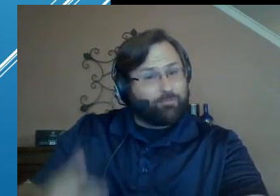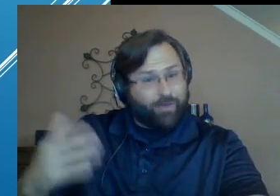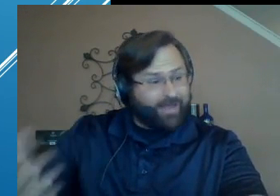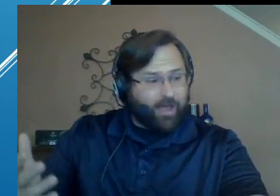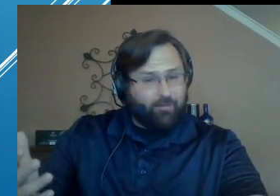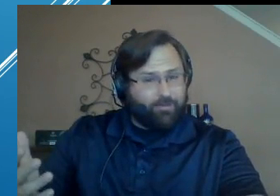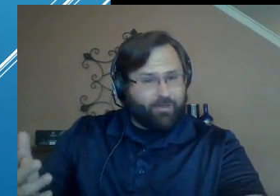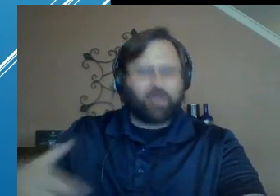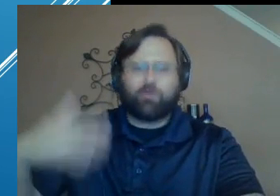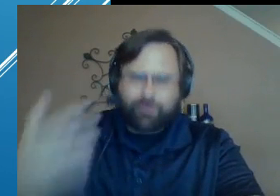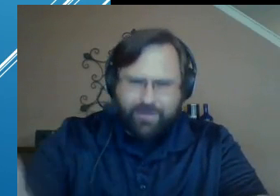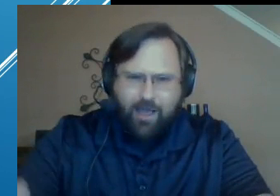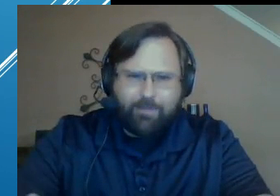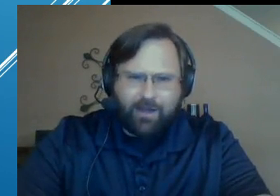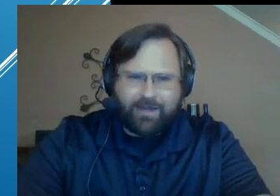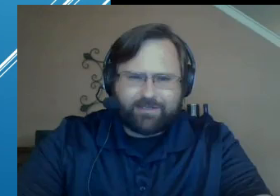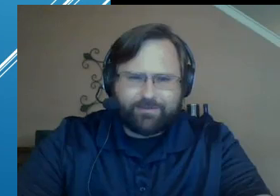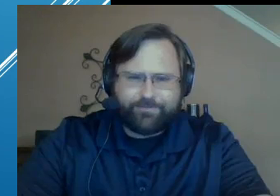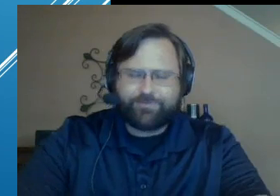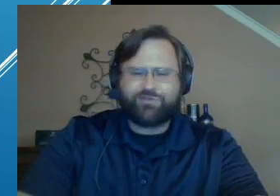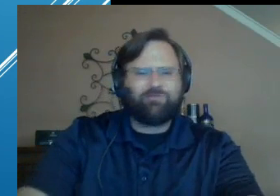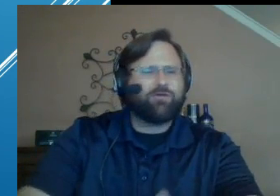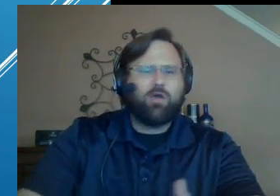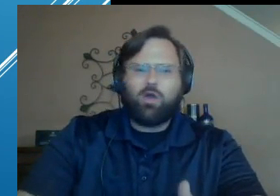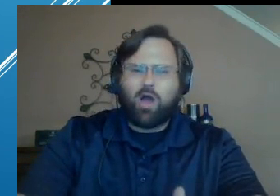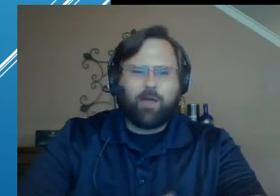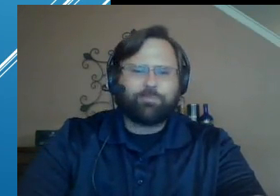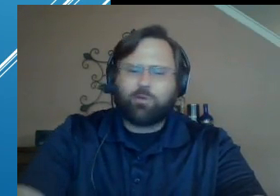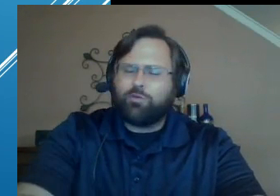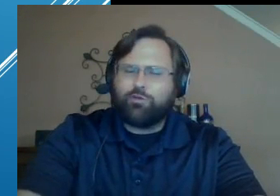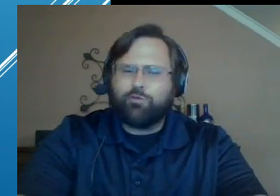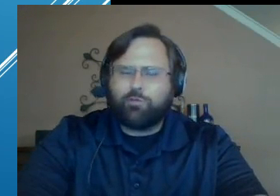want to bring it up in order to then comment on it so if you